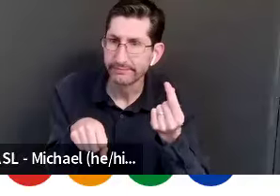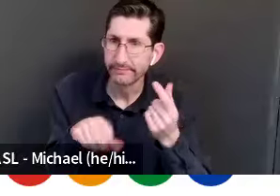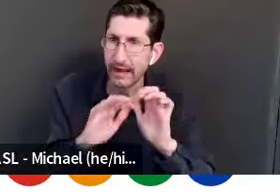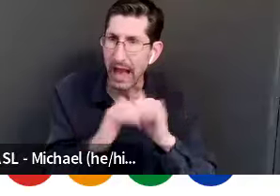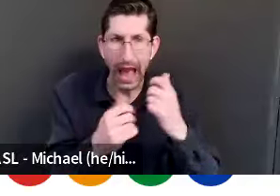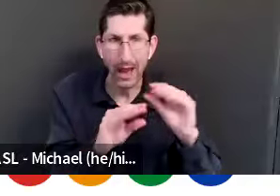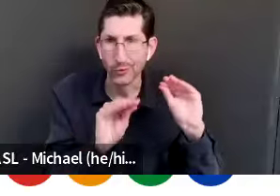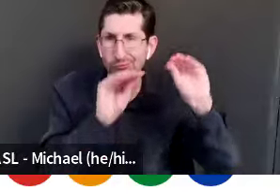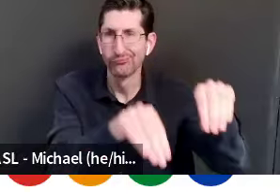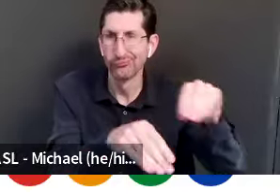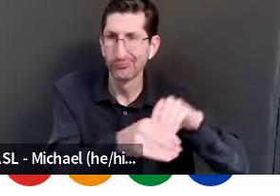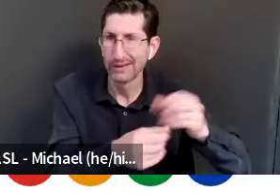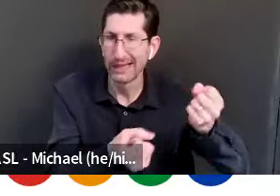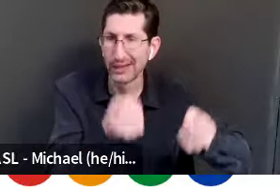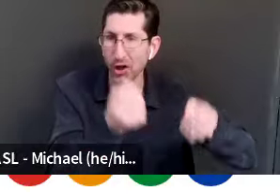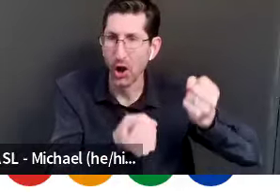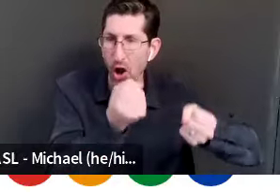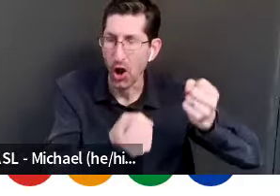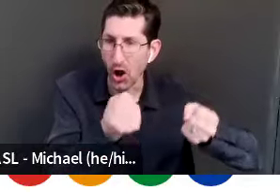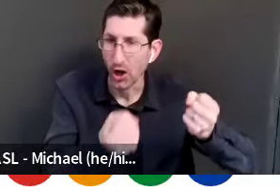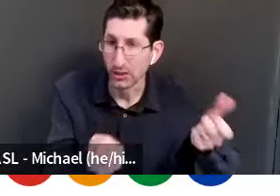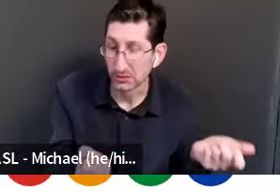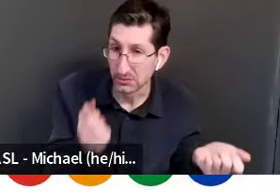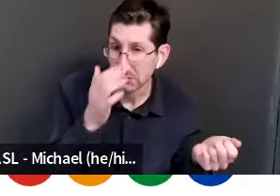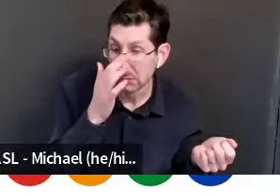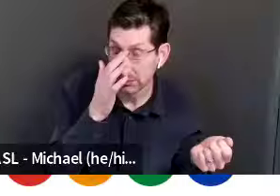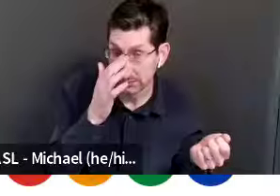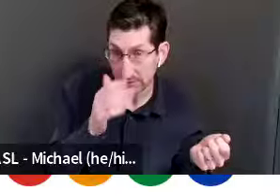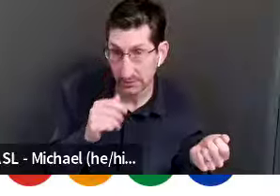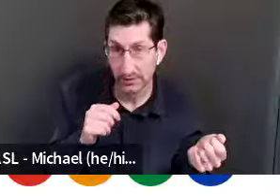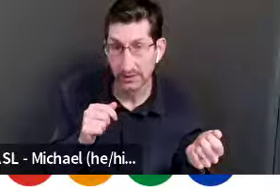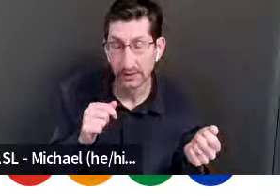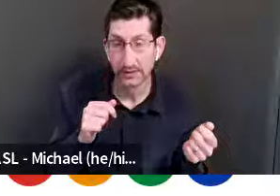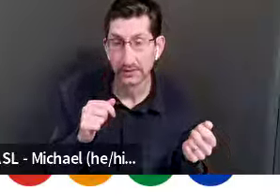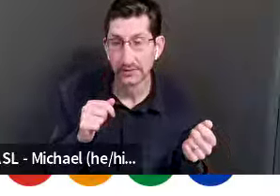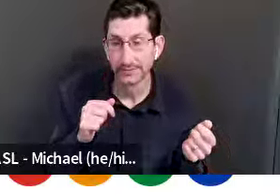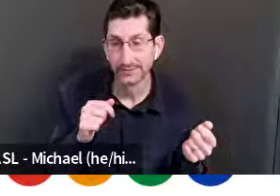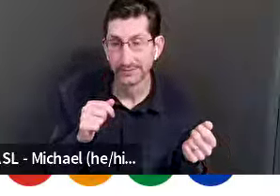GUIDEBOOK COMES OUT AS TO EXACTLY HOW THE CARTS SHOULD BE PLACED IN